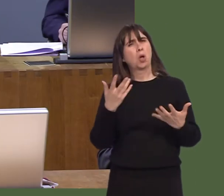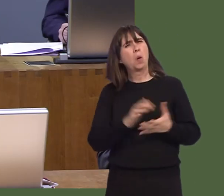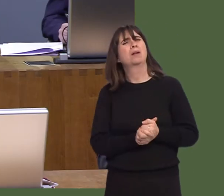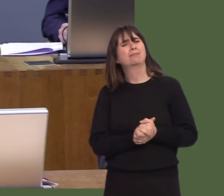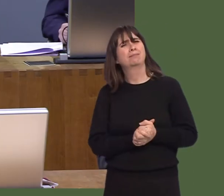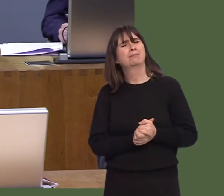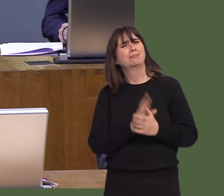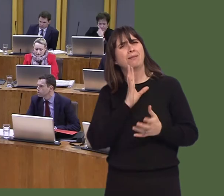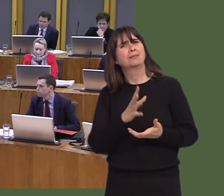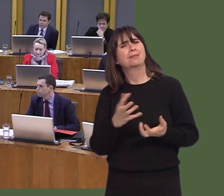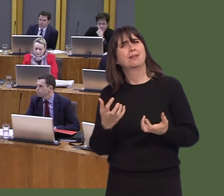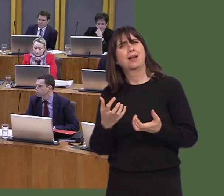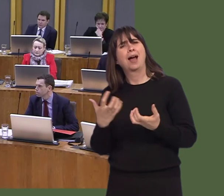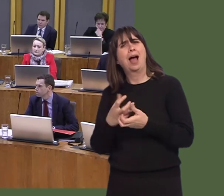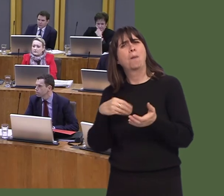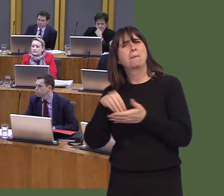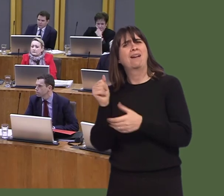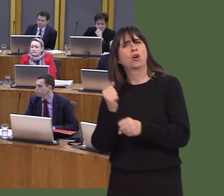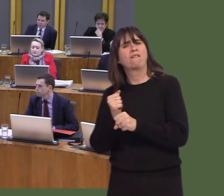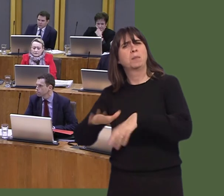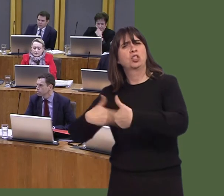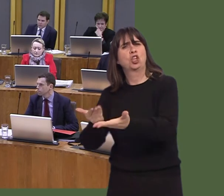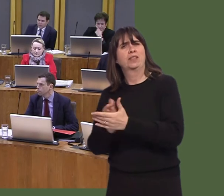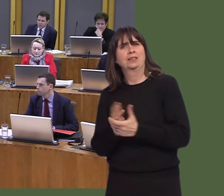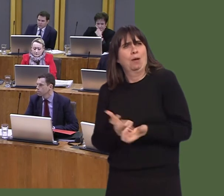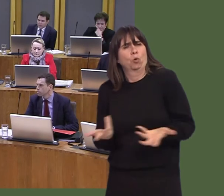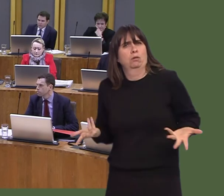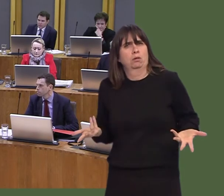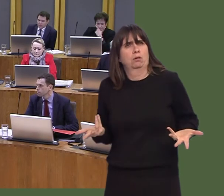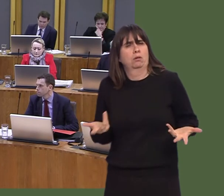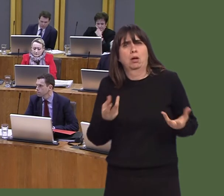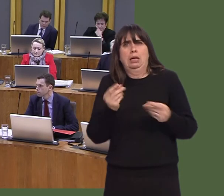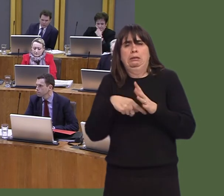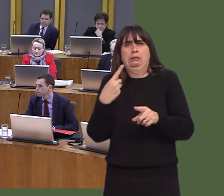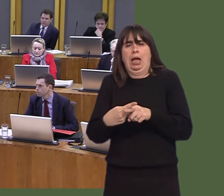I've done it personally, and I join the leader of the opposition in doing that.